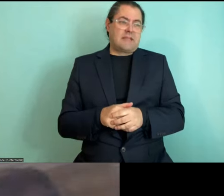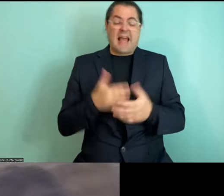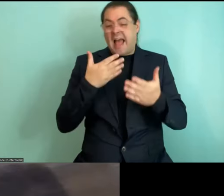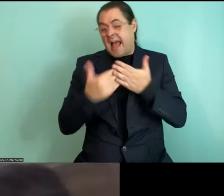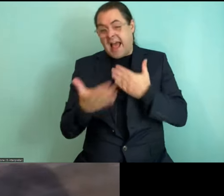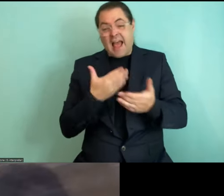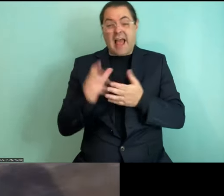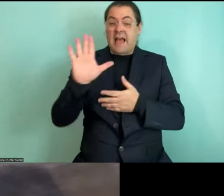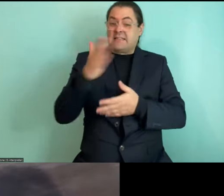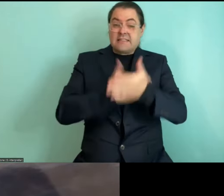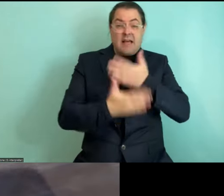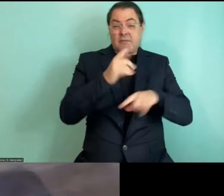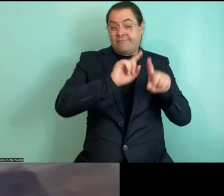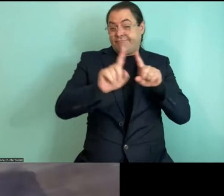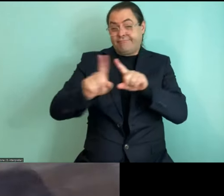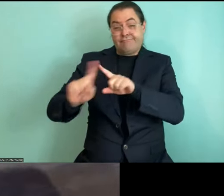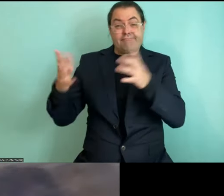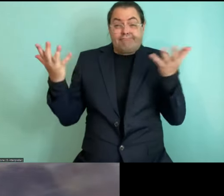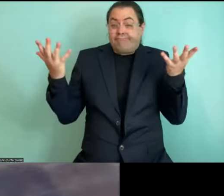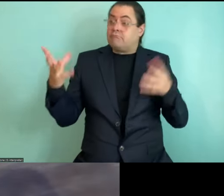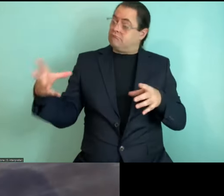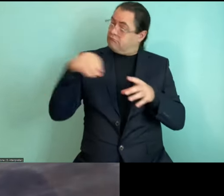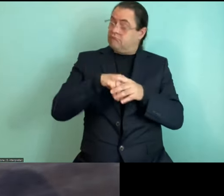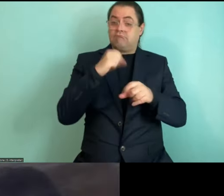wondering expanding your professor 10:11:50 Paul Ogden emotions sassy push it